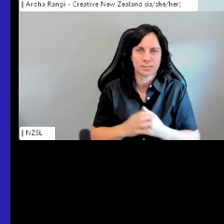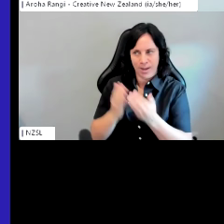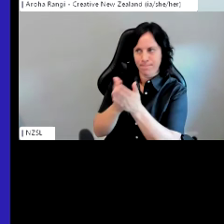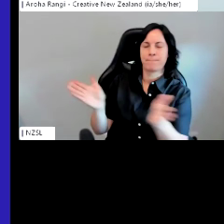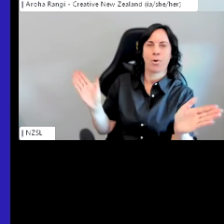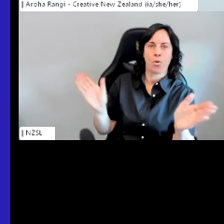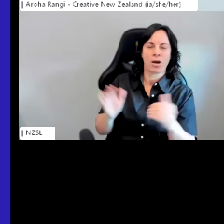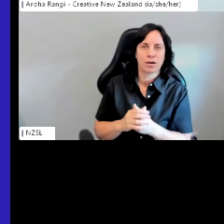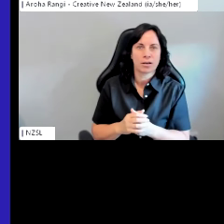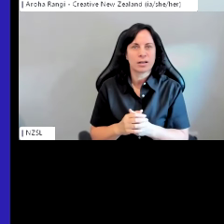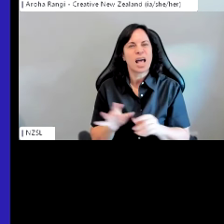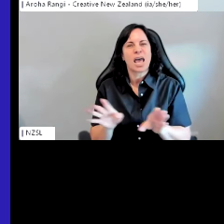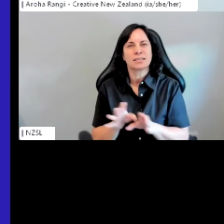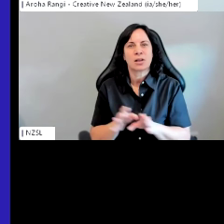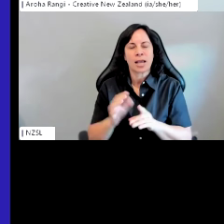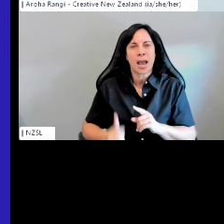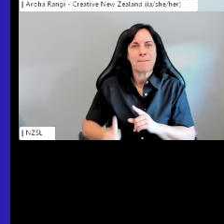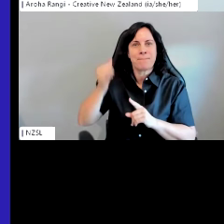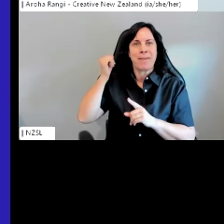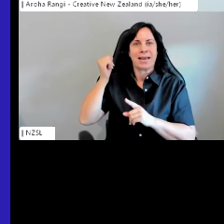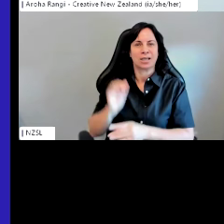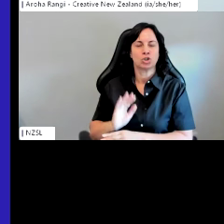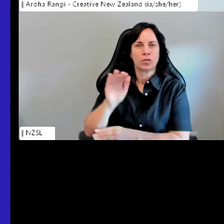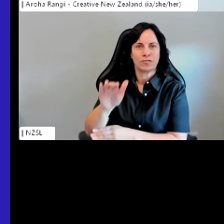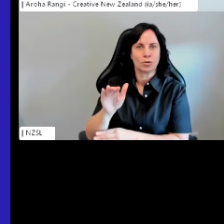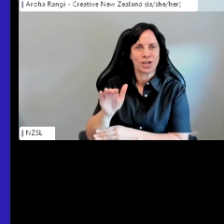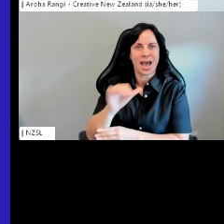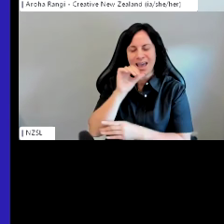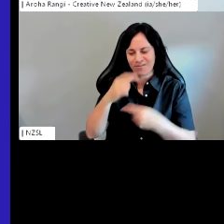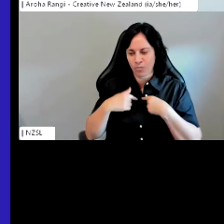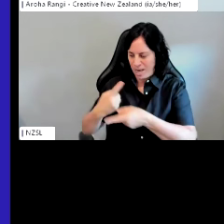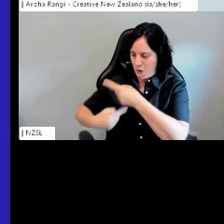kind of back to the future. Uh if we just went back and built our own channels and made sure we